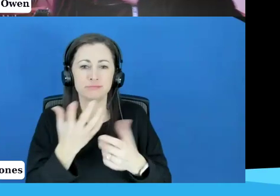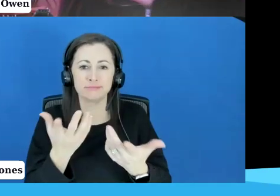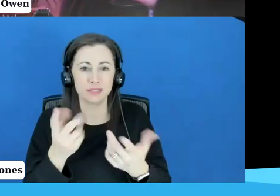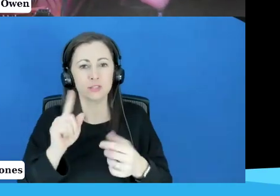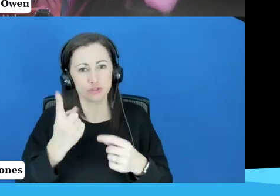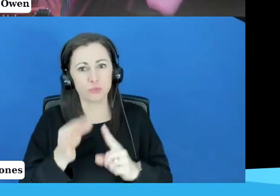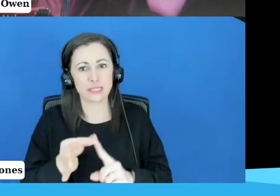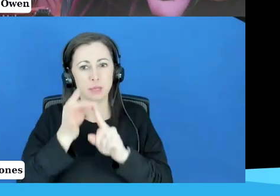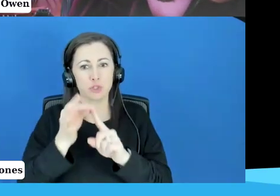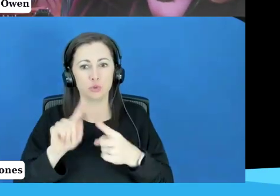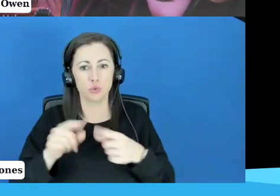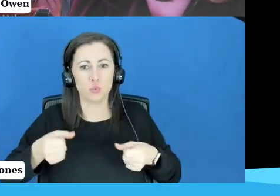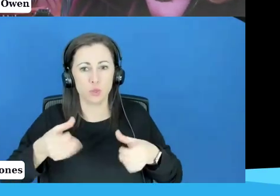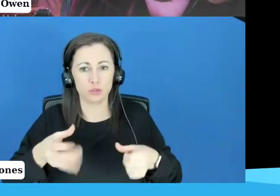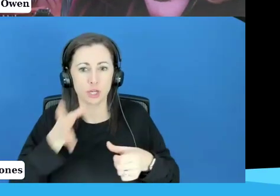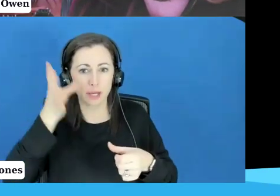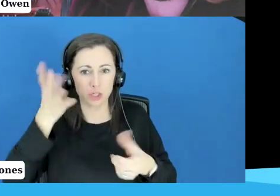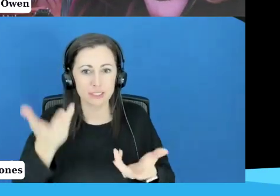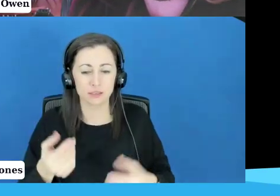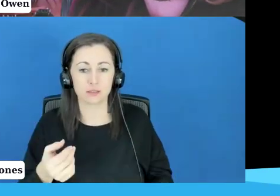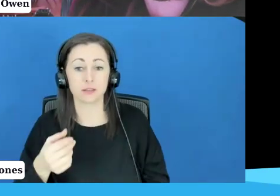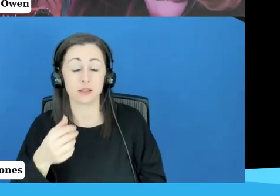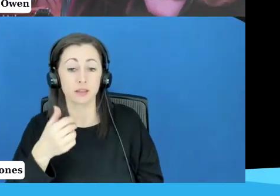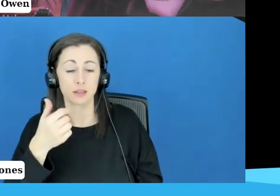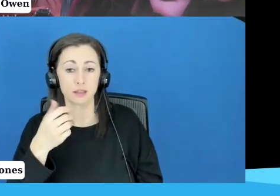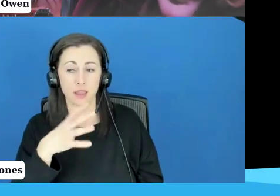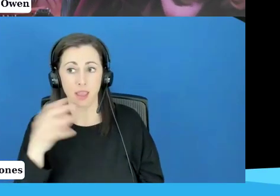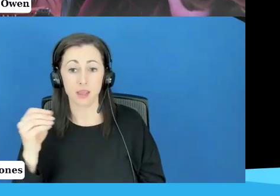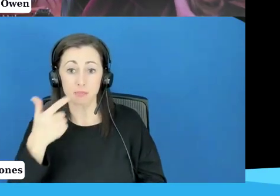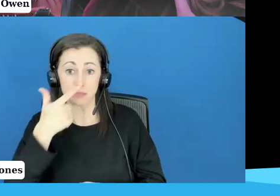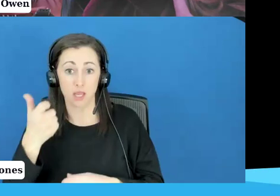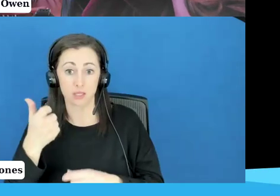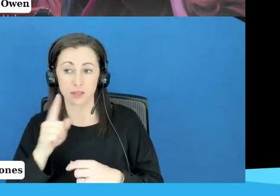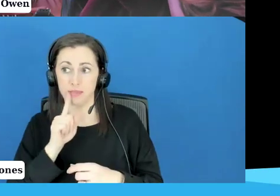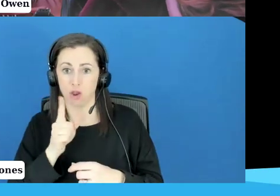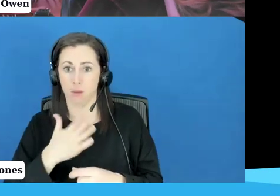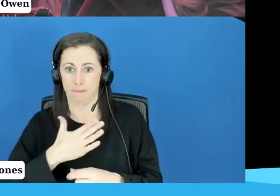Because they're yours, they don't even realize, not that they don't realize that you're in a wheelchair, but they don't care.